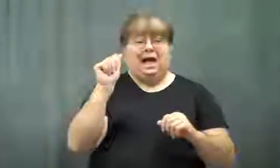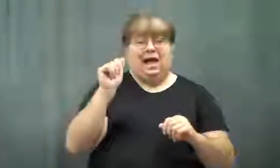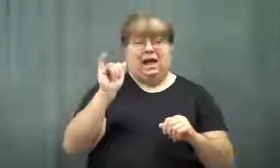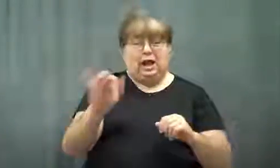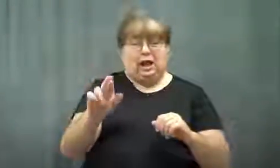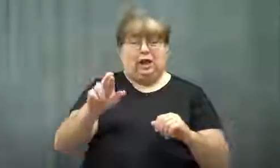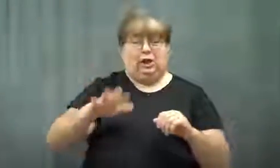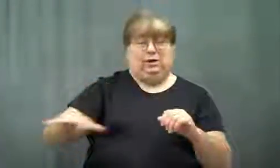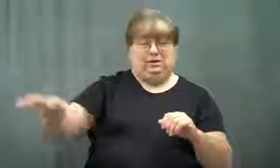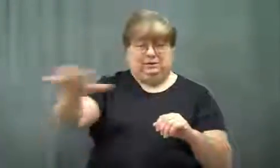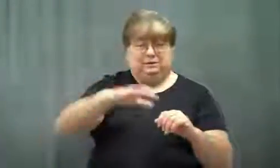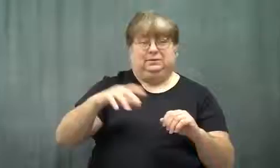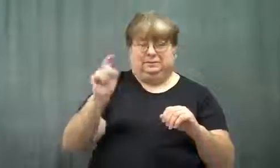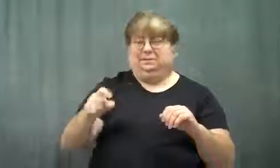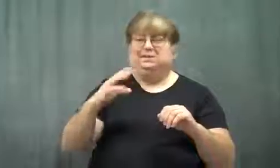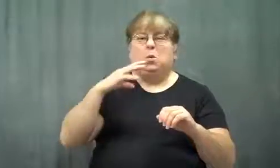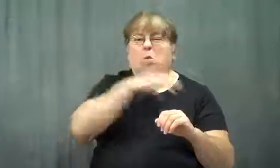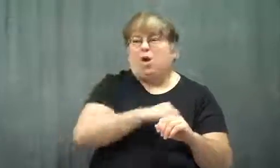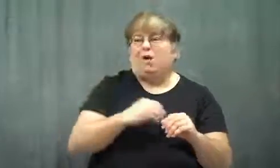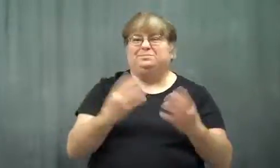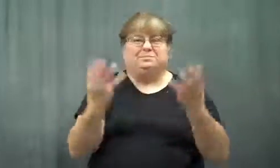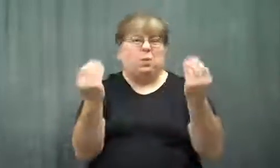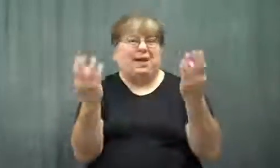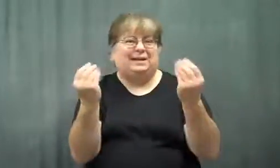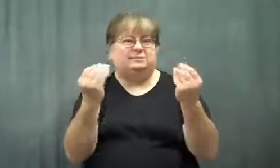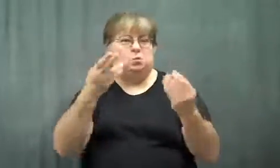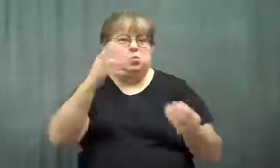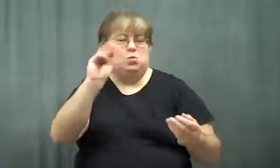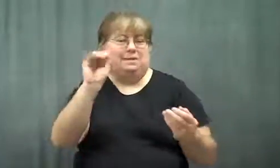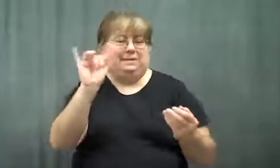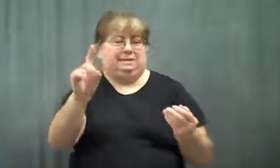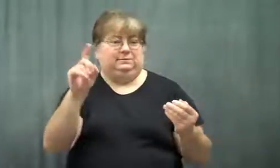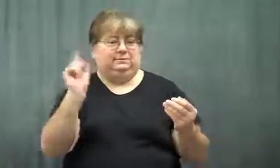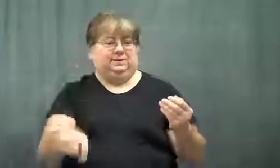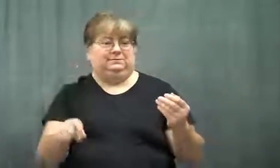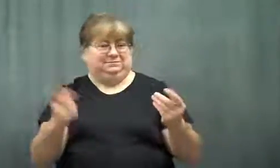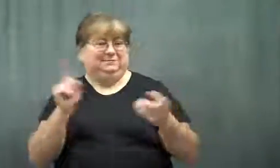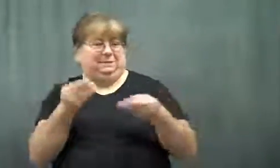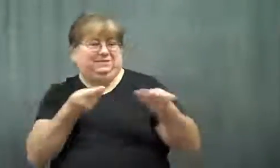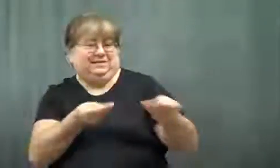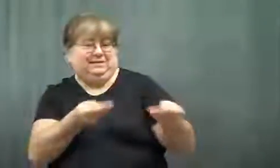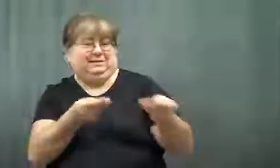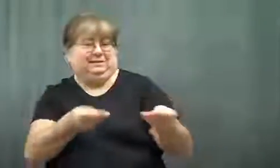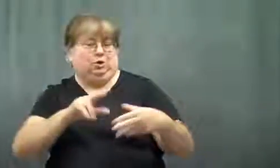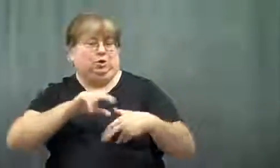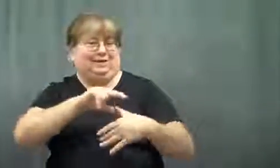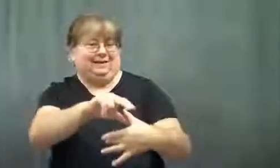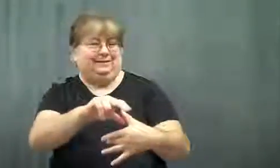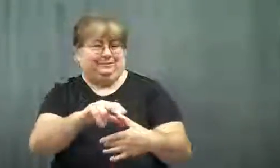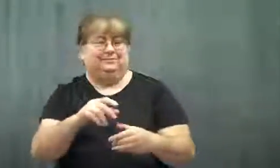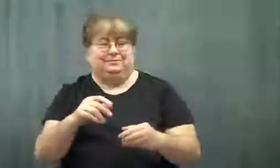and the air has to be warm, moist and humid to feed the hurricane.